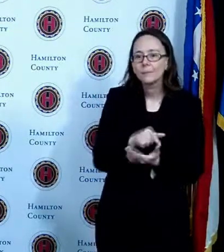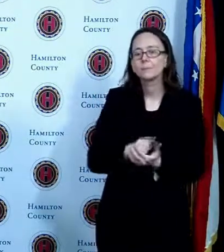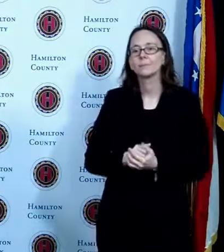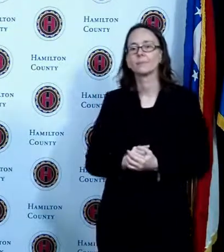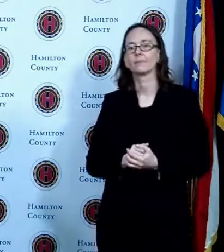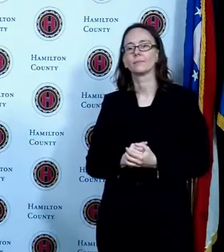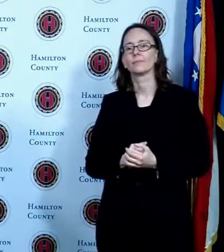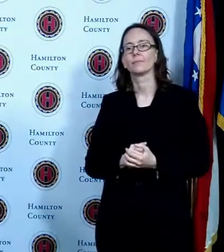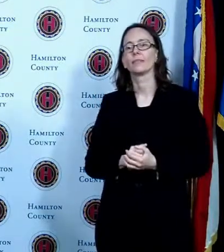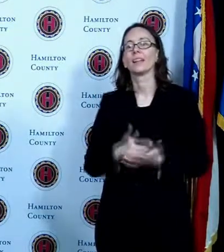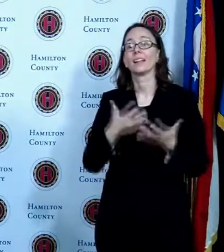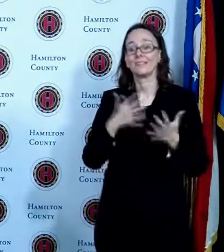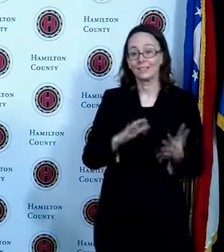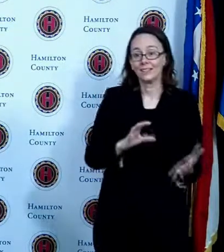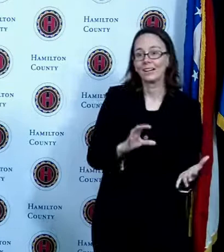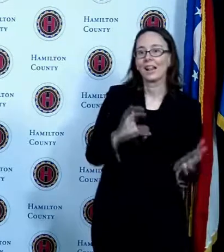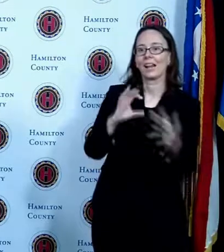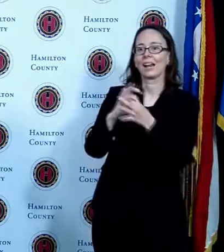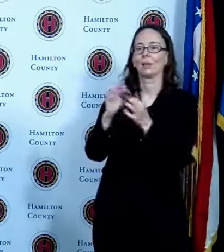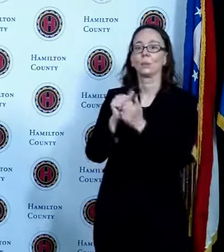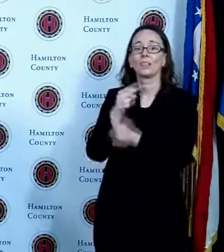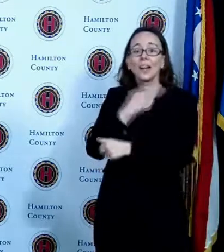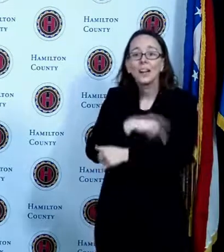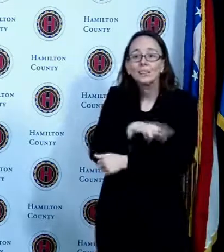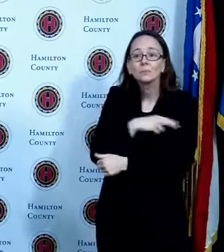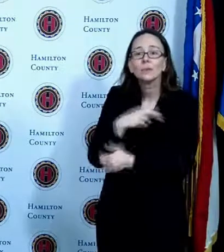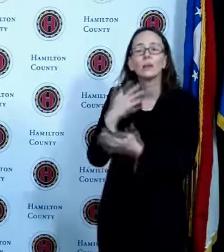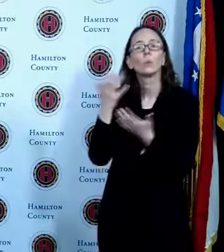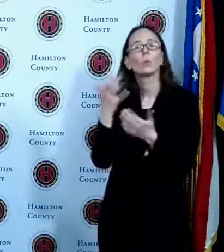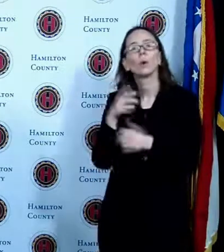hospital at least that would make a big difference and unfortunately the other